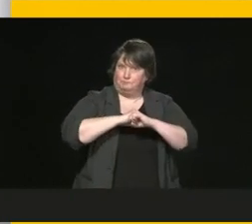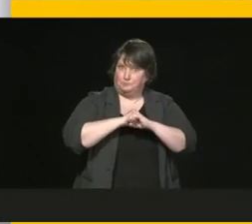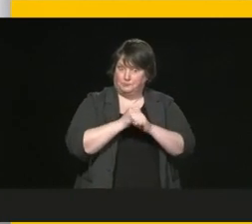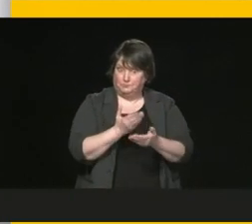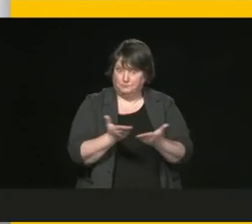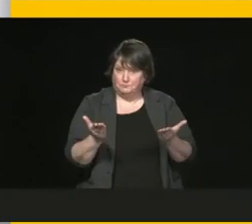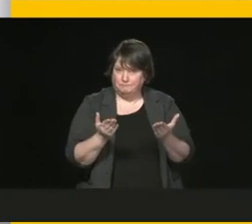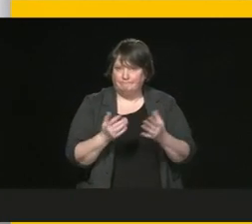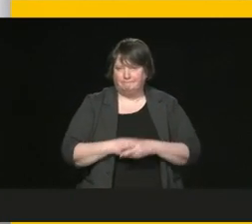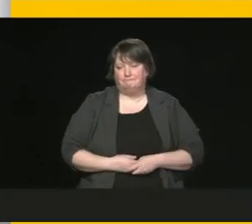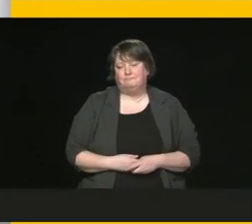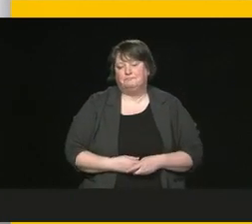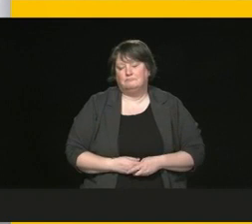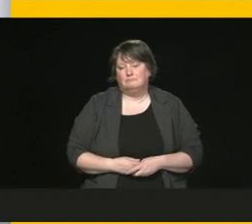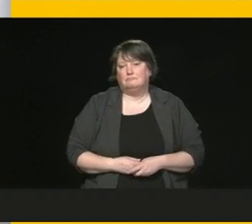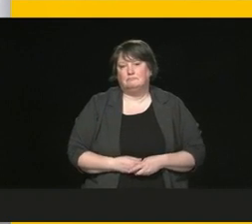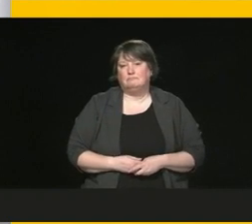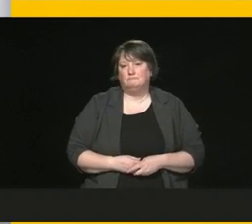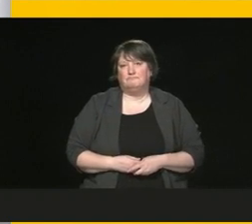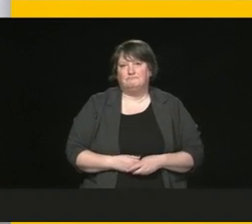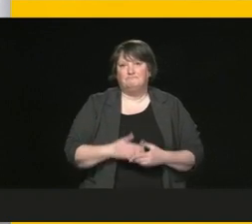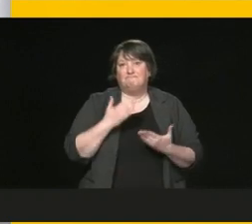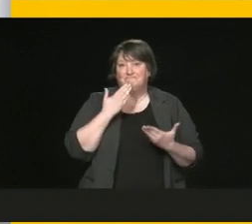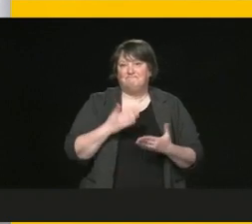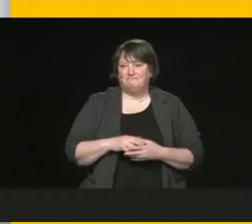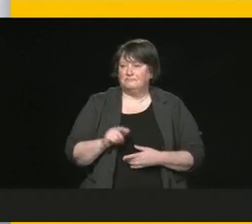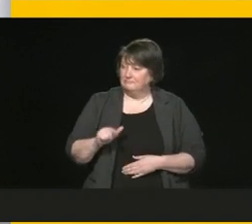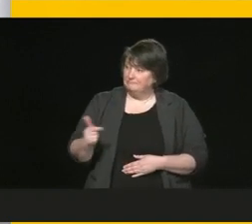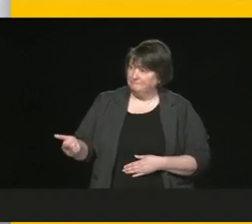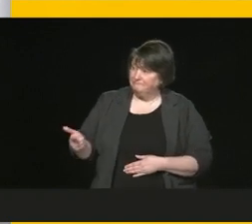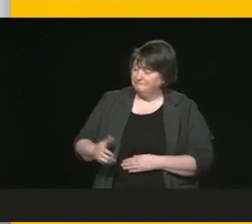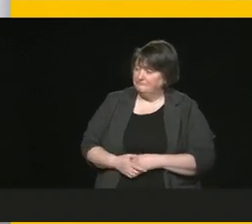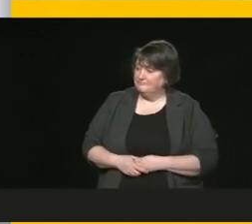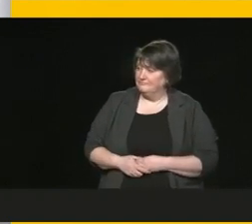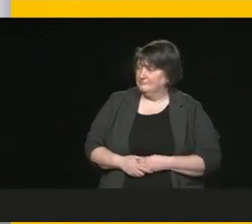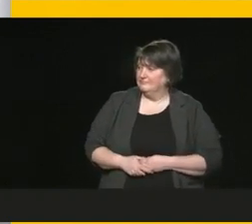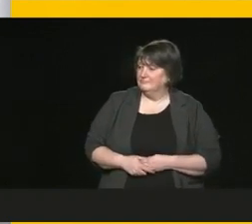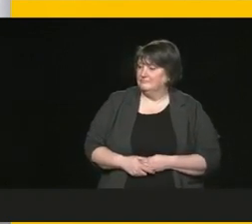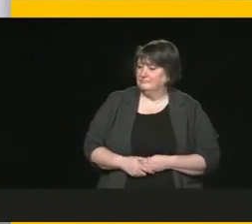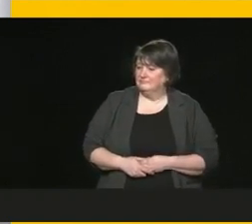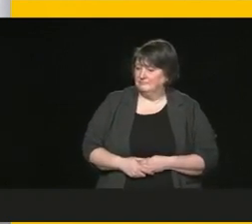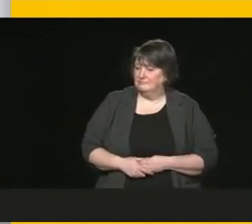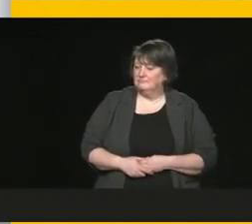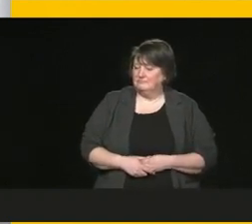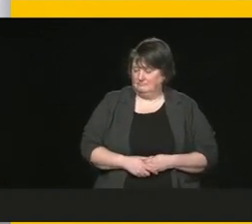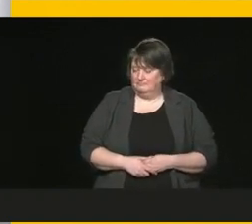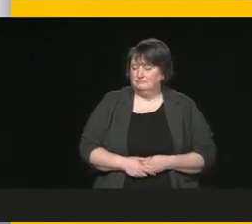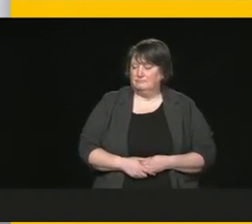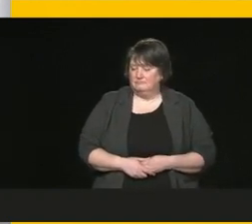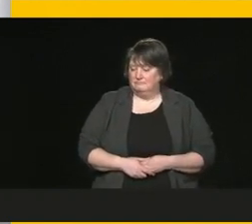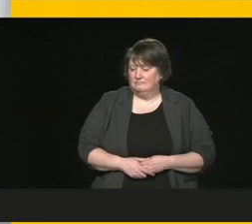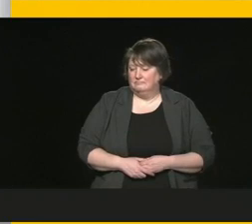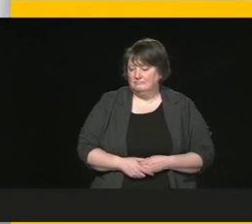OF COURSE, WE WILL SEEK OTHER WAYS TO ENSURE THE PROTECTION OF THOSE PEOPLE. MERCI. ONE MORE QUESTION ON THE PHONE.